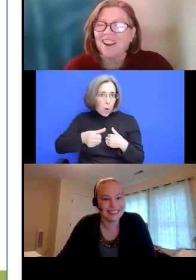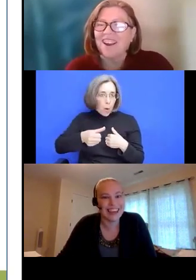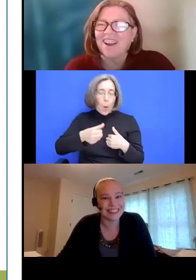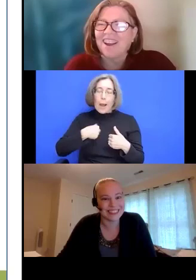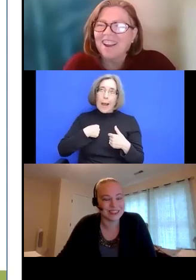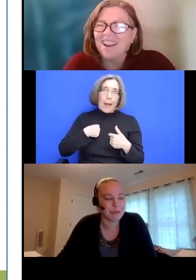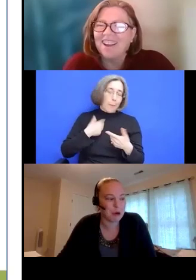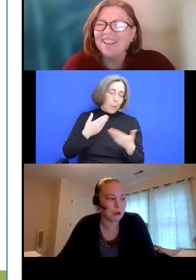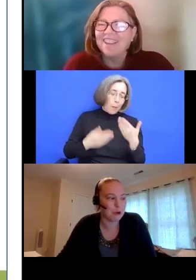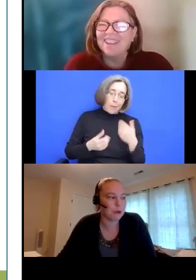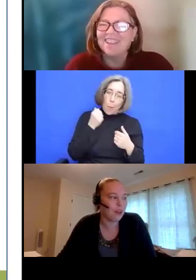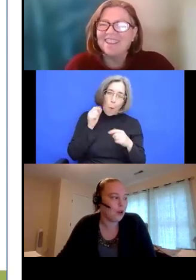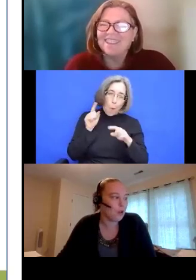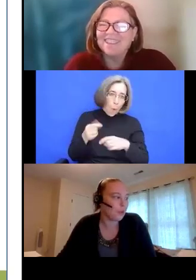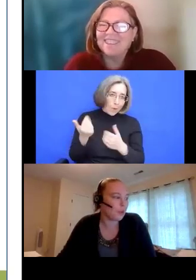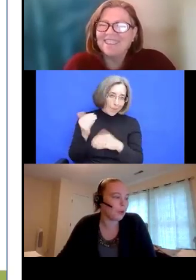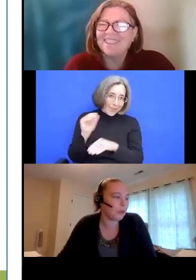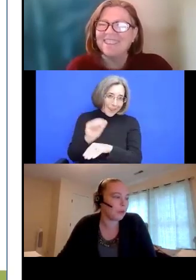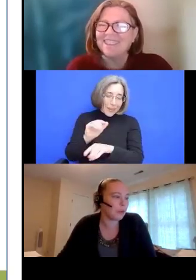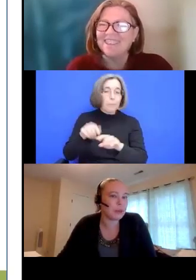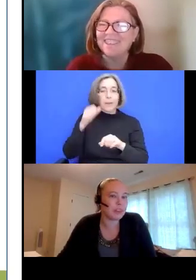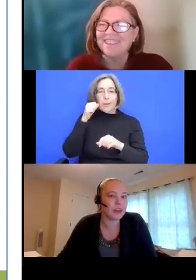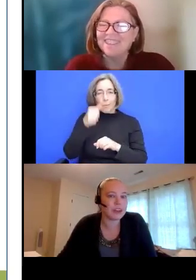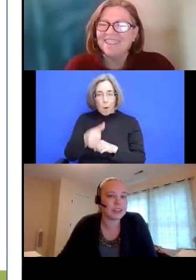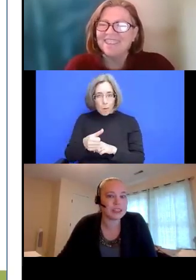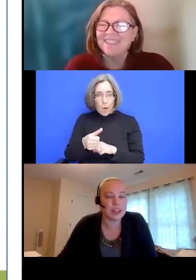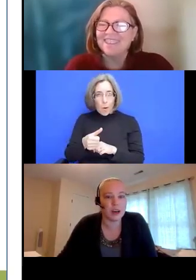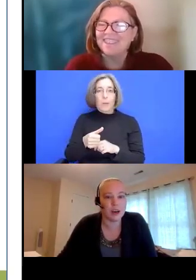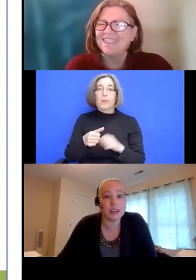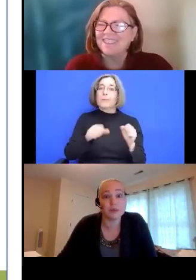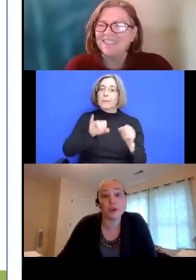Jade Blevins: Yes, tomorrow we will be there, as well